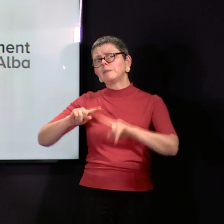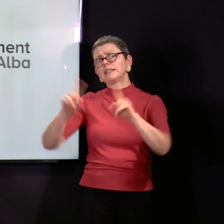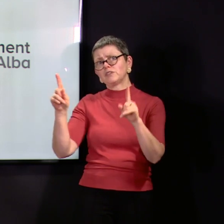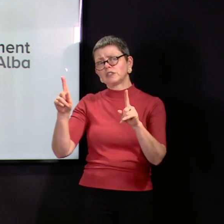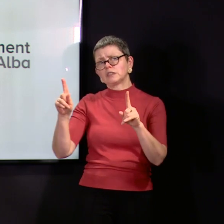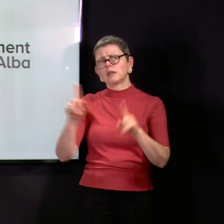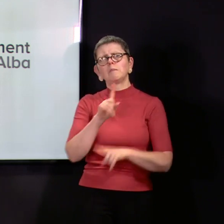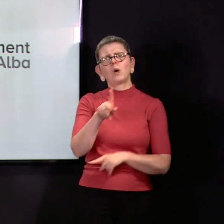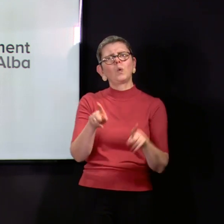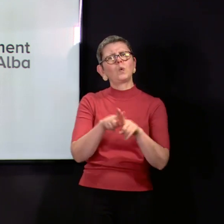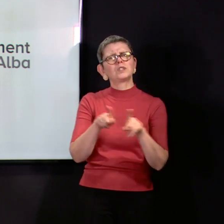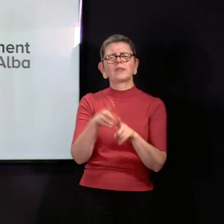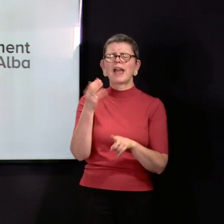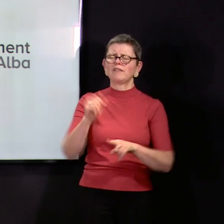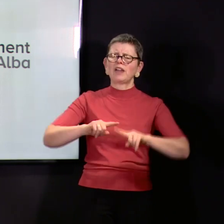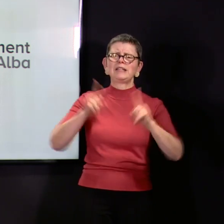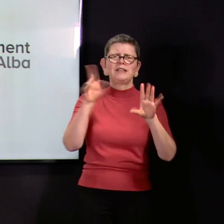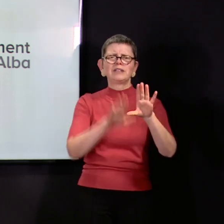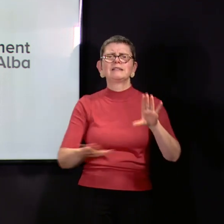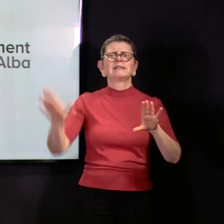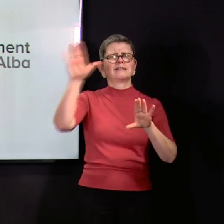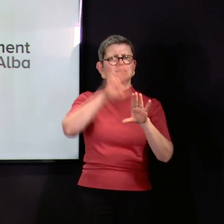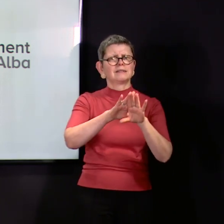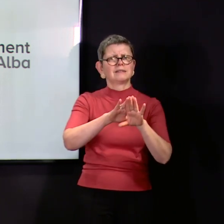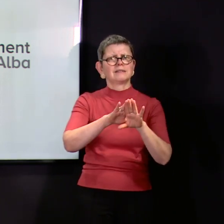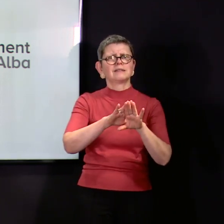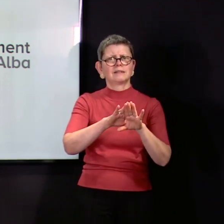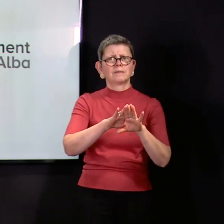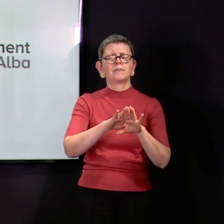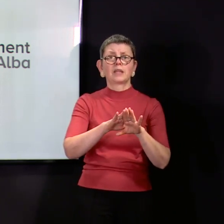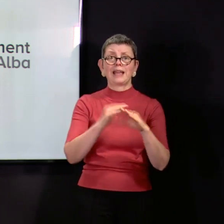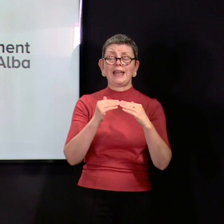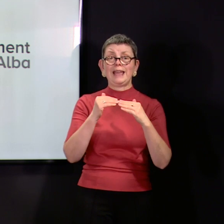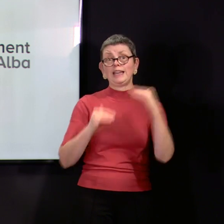also have a very different demographic, they have less inequality for one thing, they live